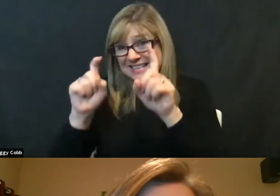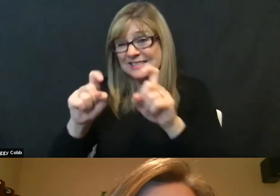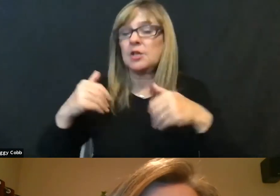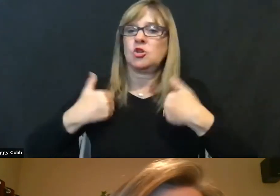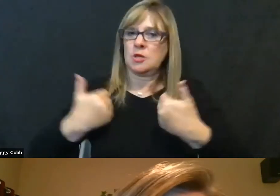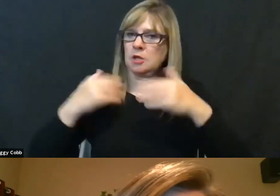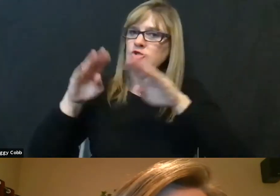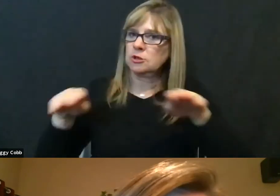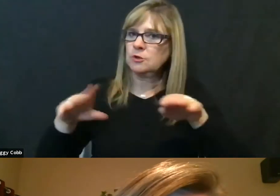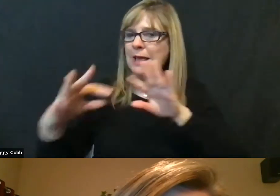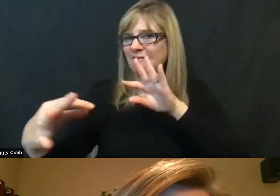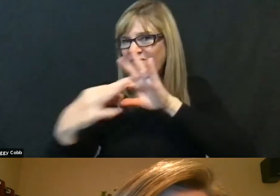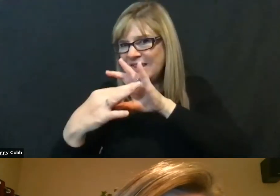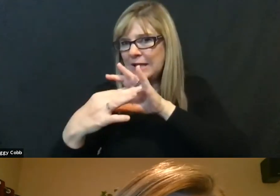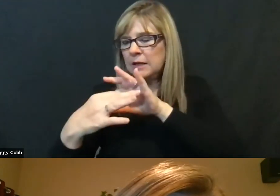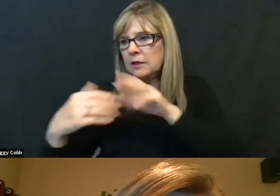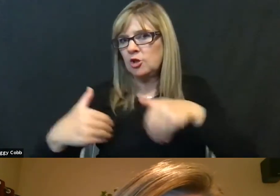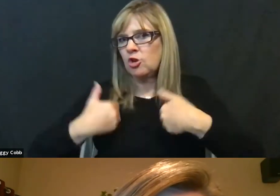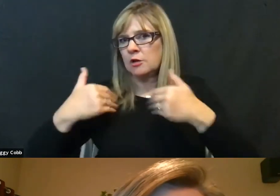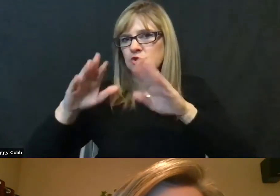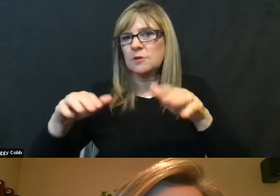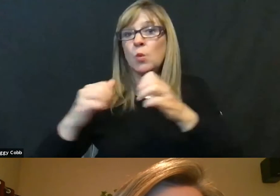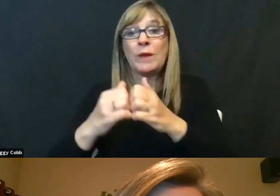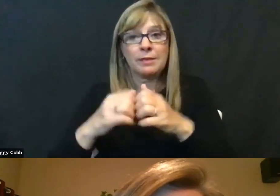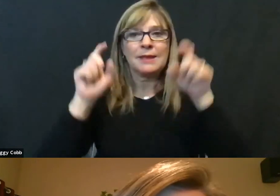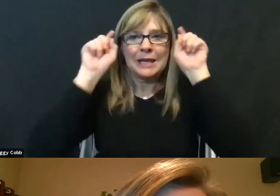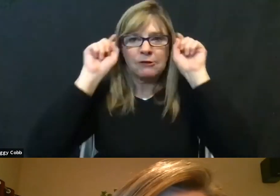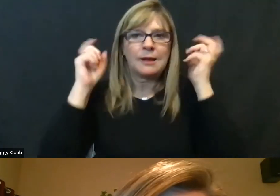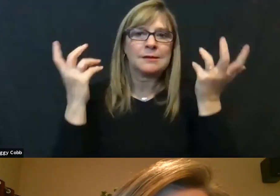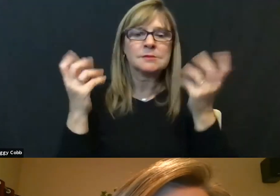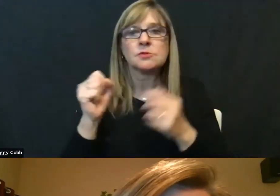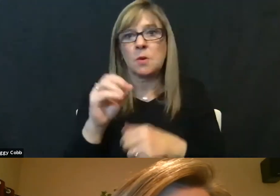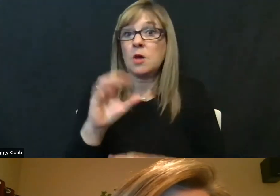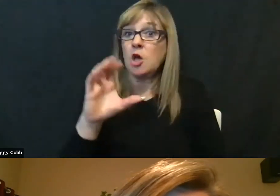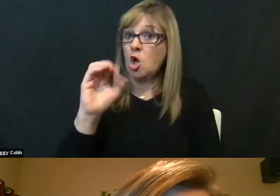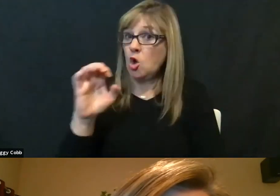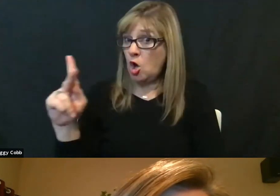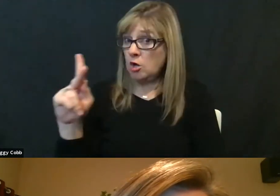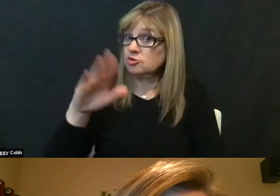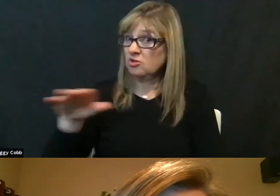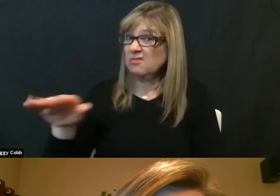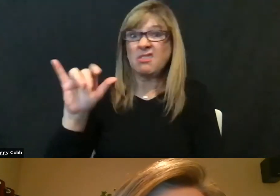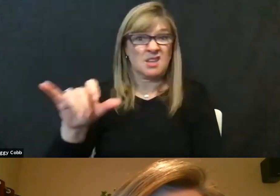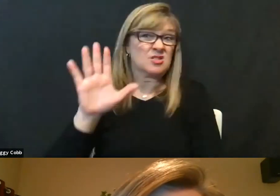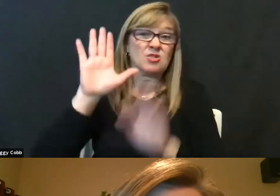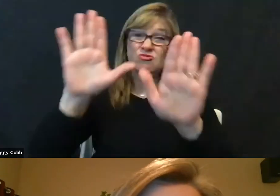and fitting young children with hearing aids and Cook Children is a great option.